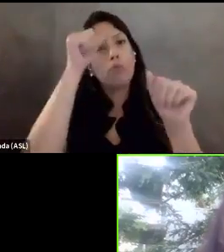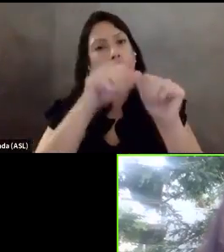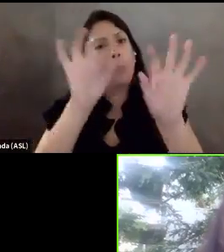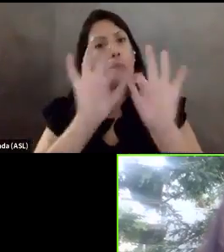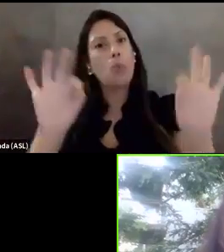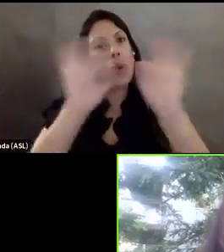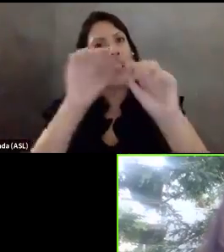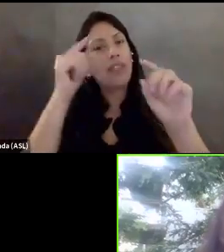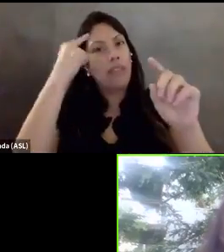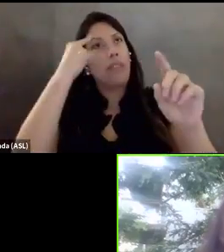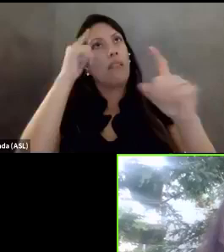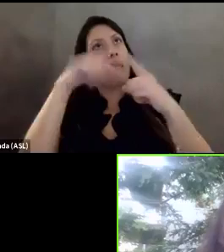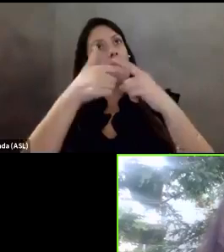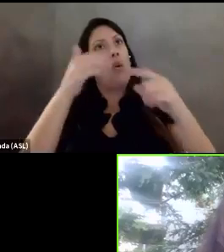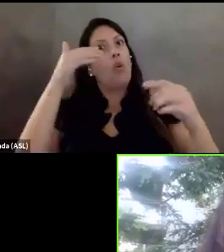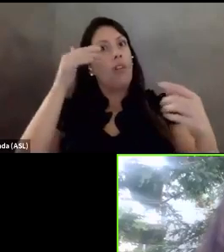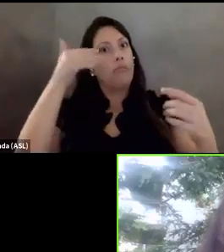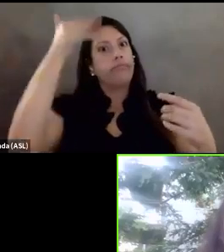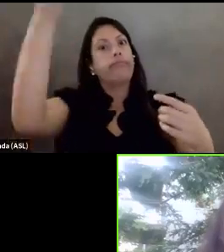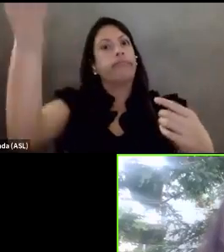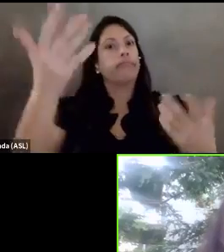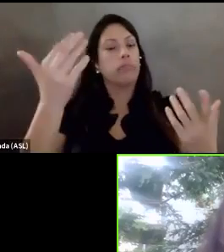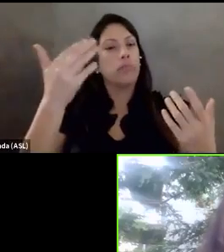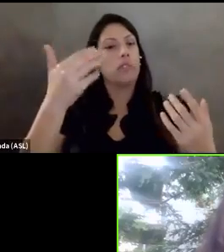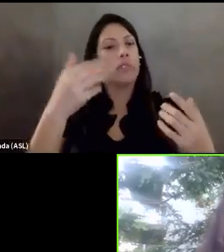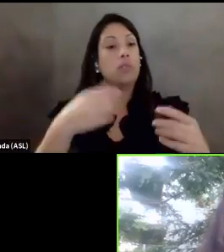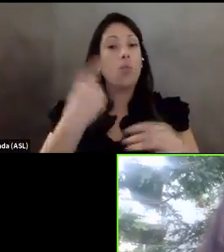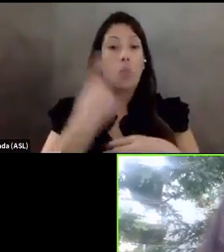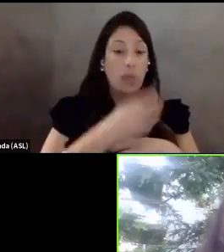reopening some of our business sectors that are suffering,